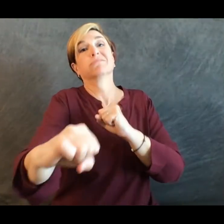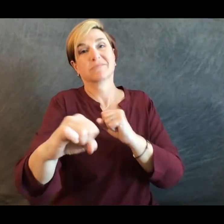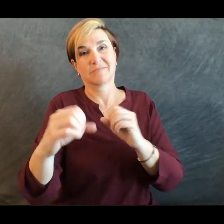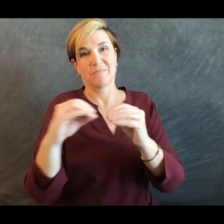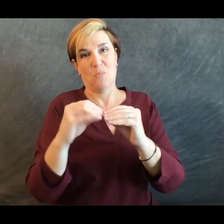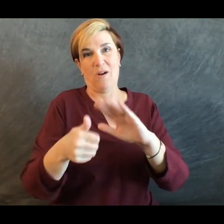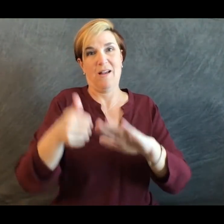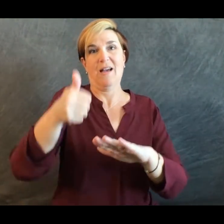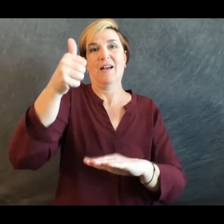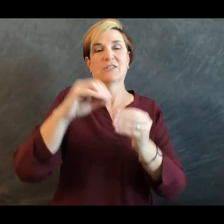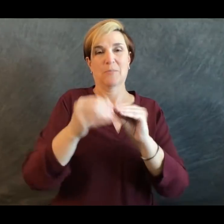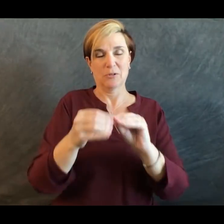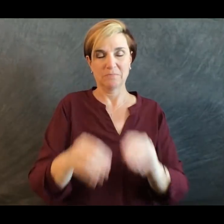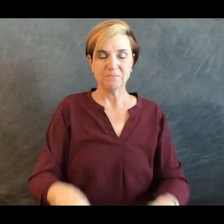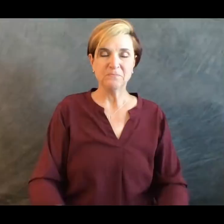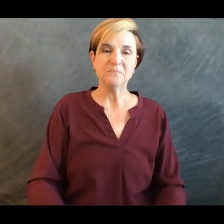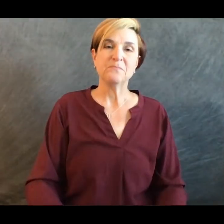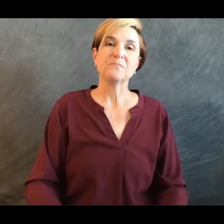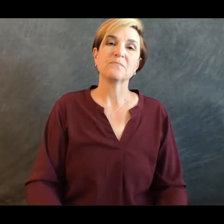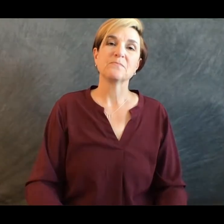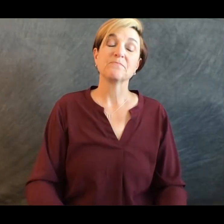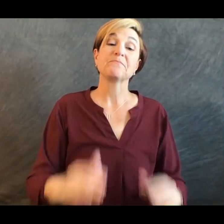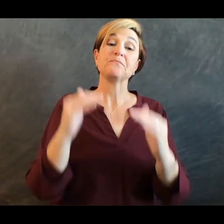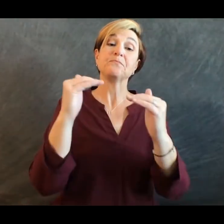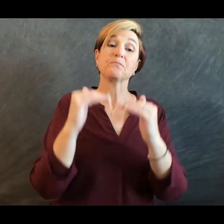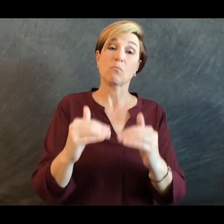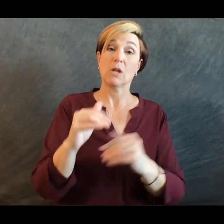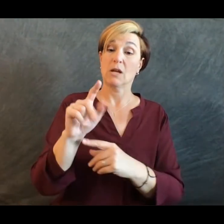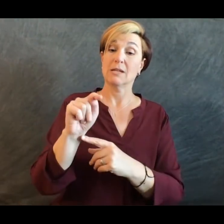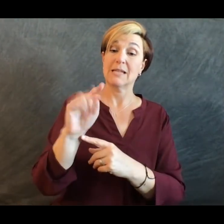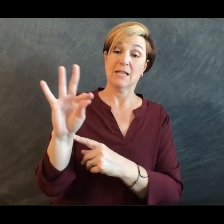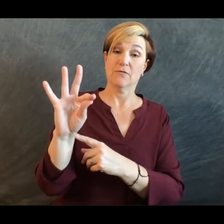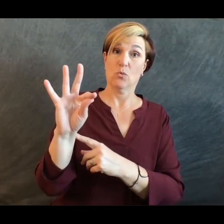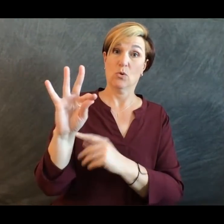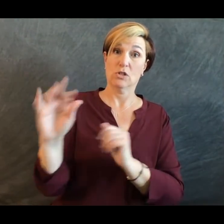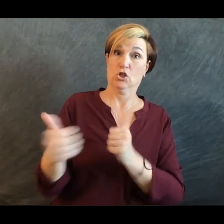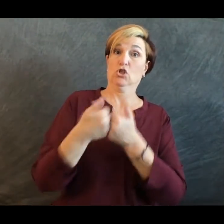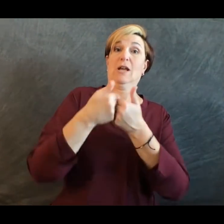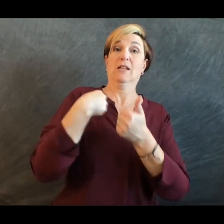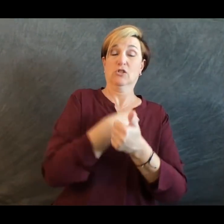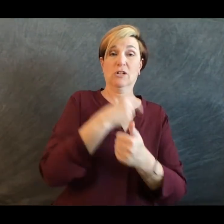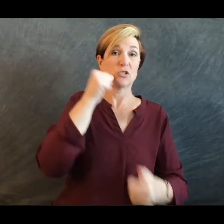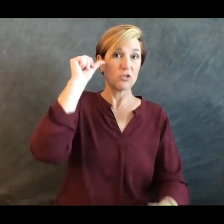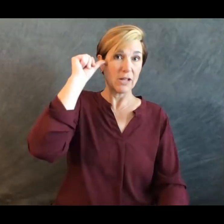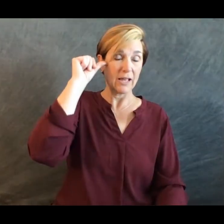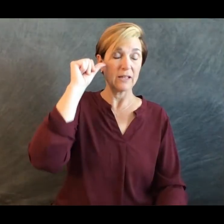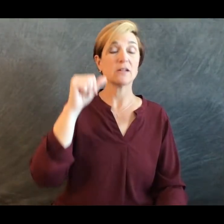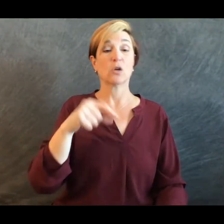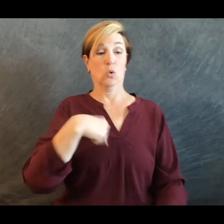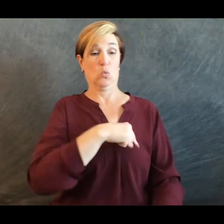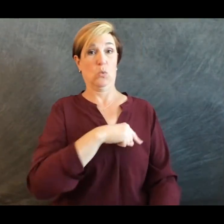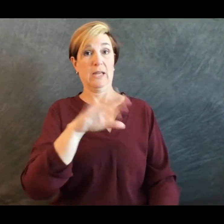yesterday and we responded as a team FDA issued revised guidance regarding the